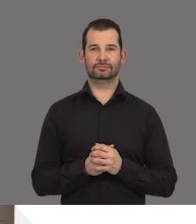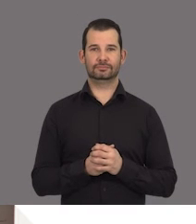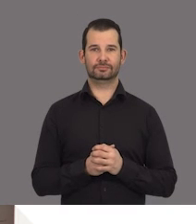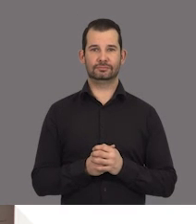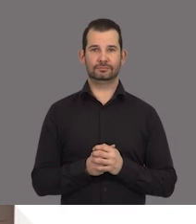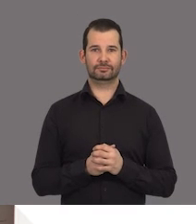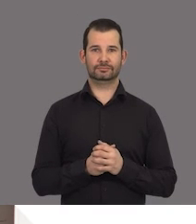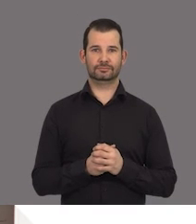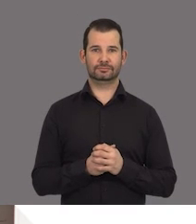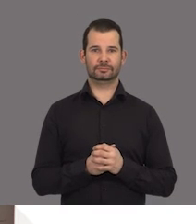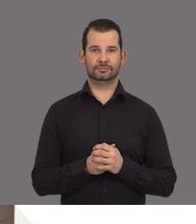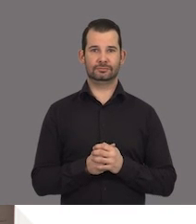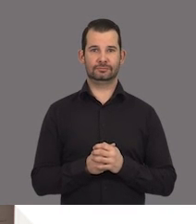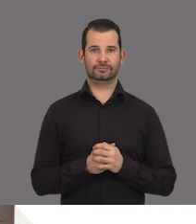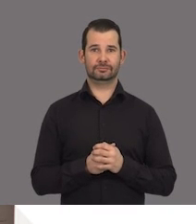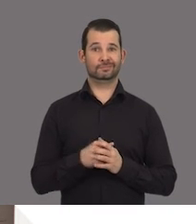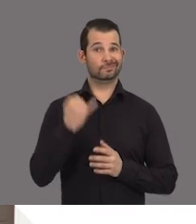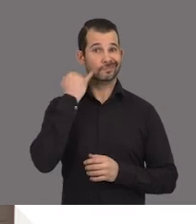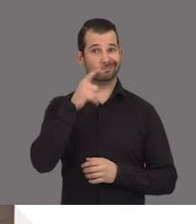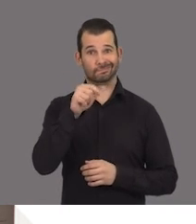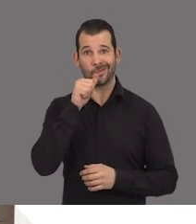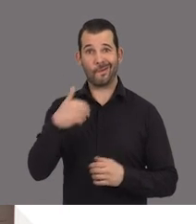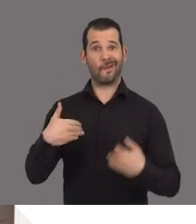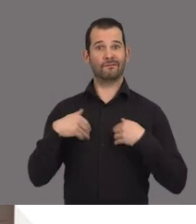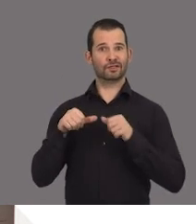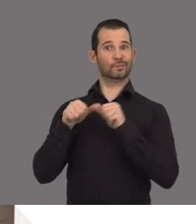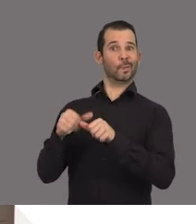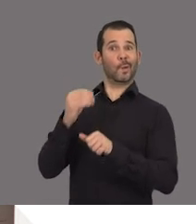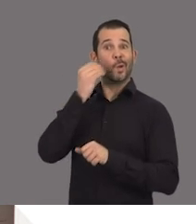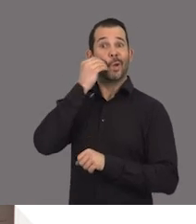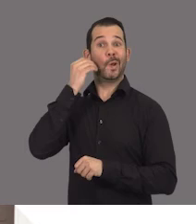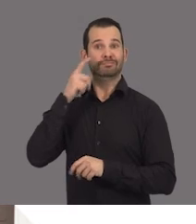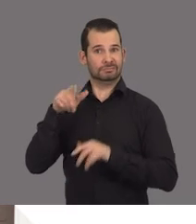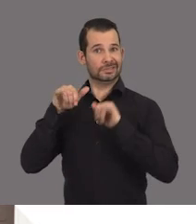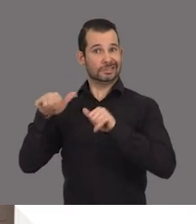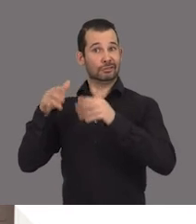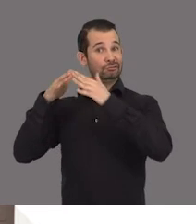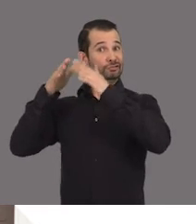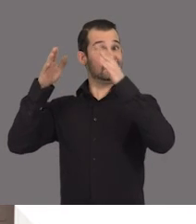If you don’t have a permanent home, and are staying in a shelter, you can use